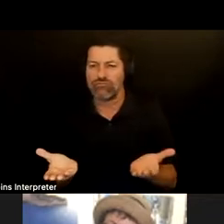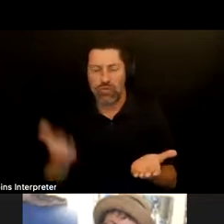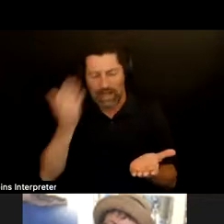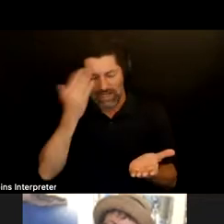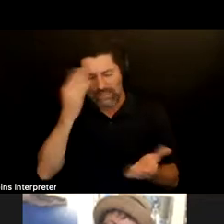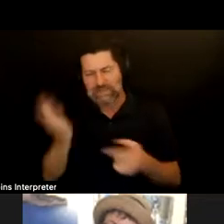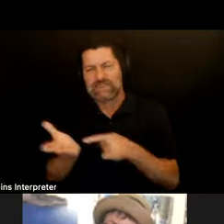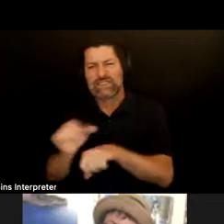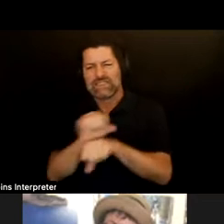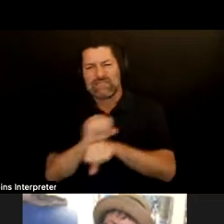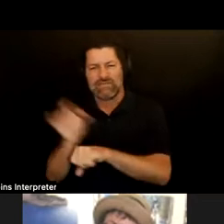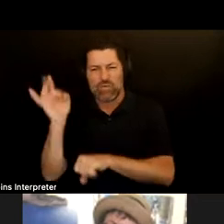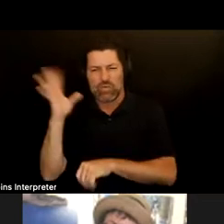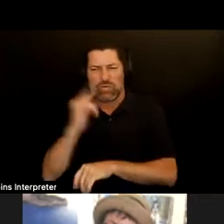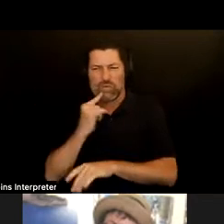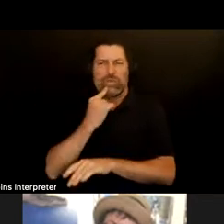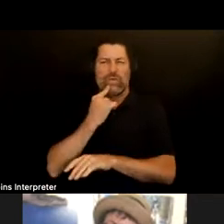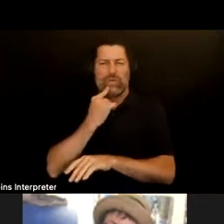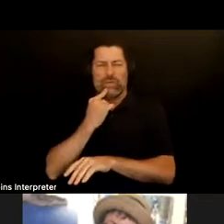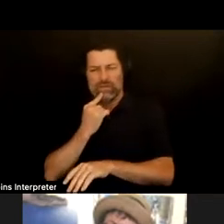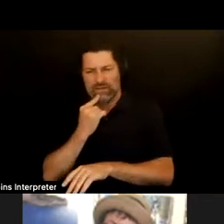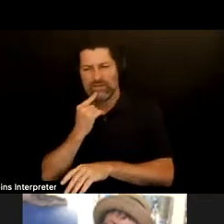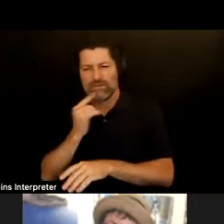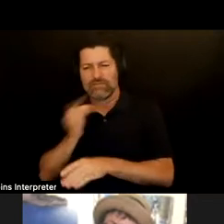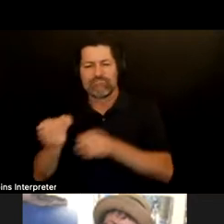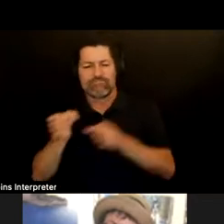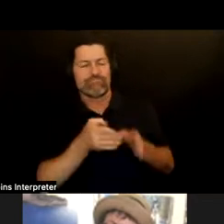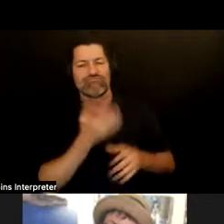of slavery, and we remind ourselves of the sweetness of liberation.